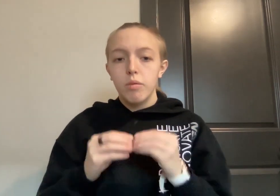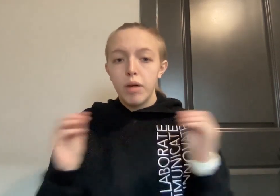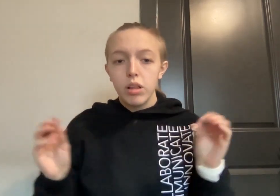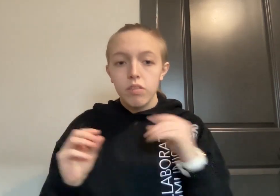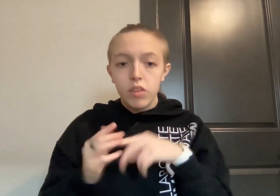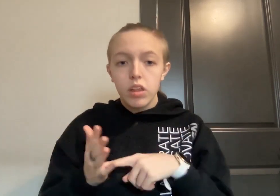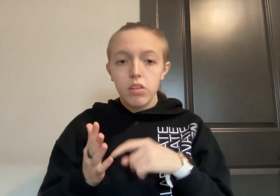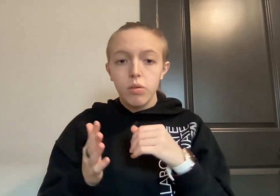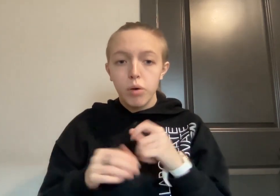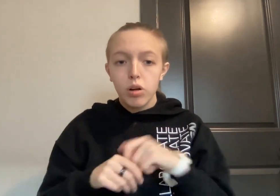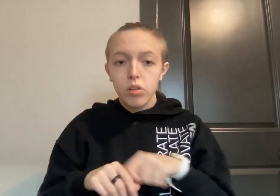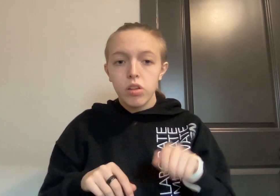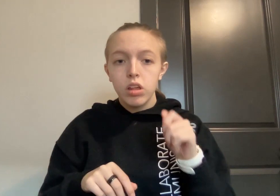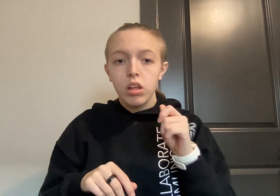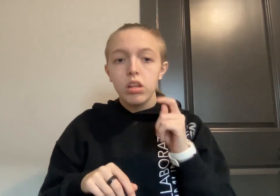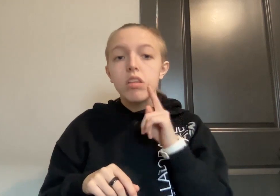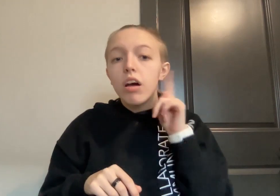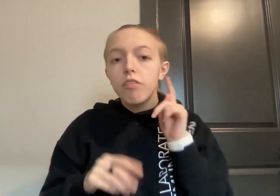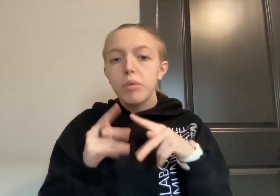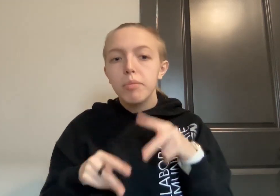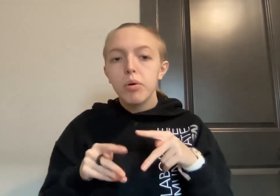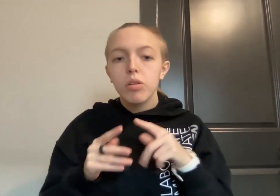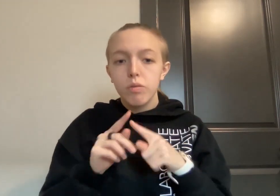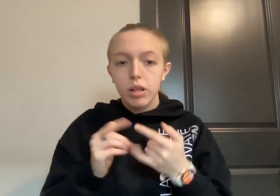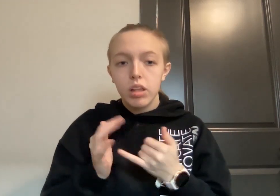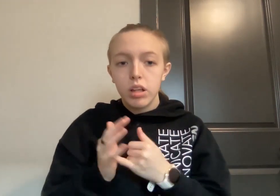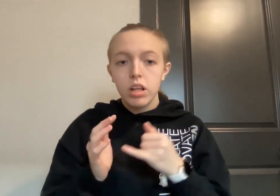None of this marks deaf people, but it